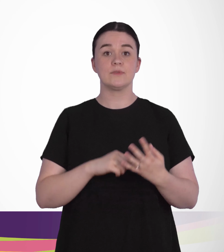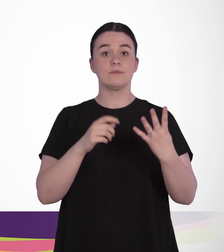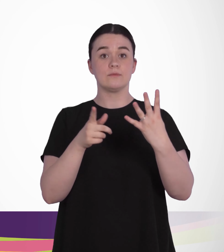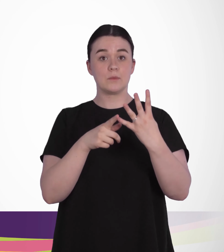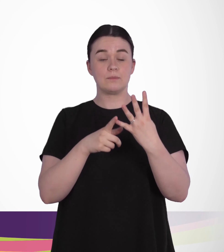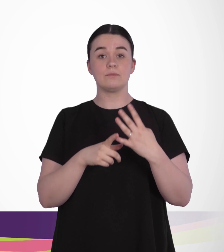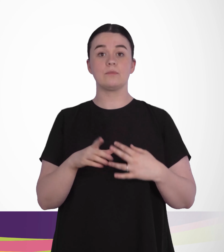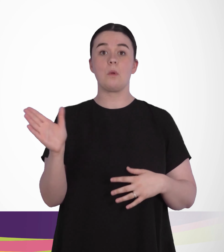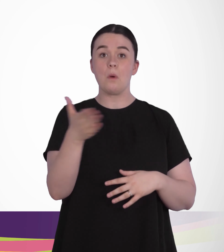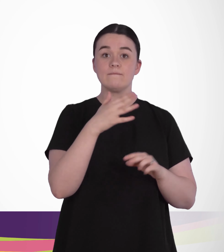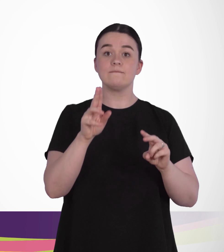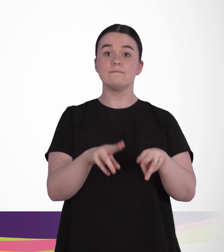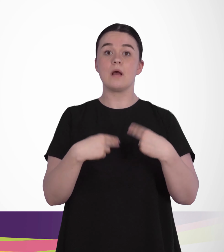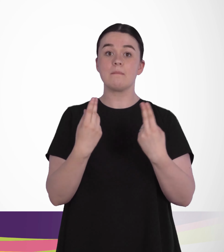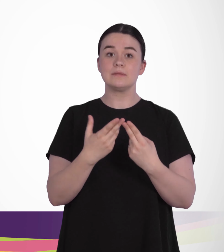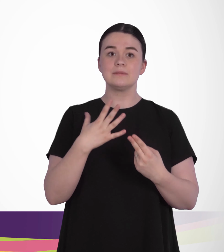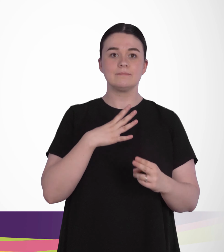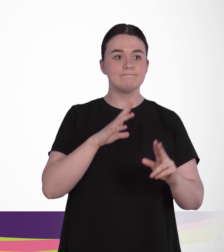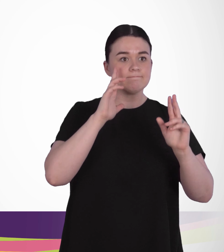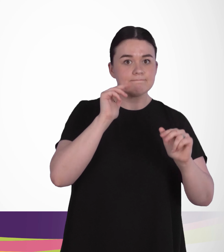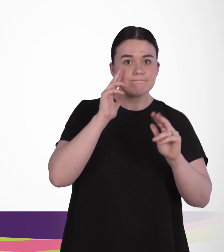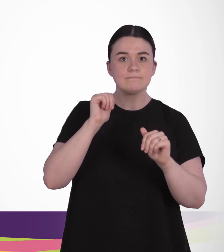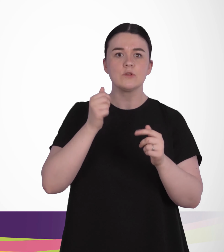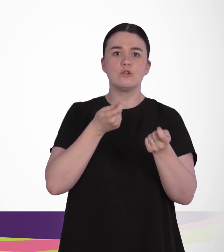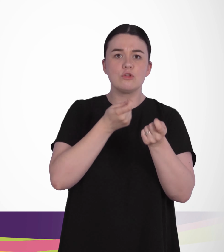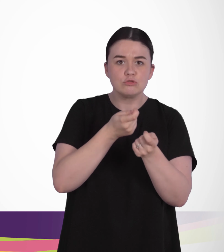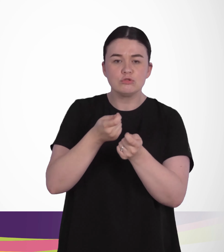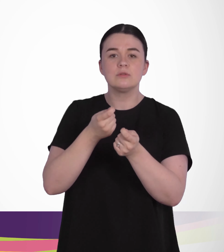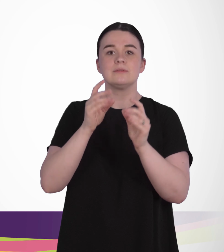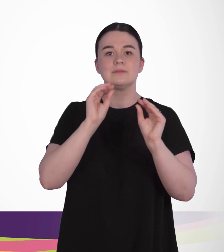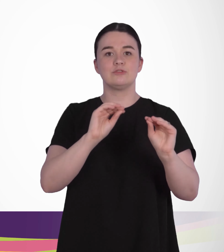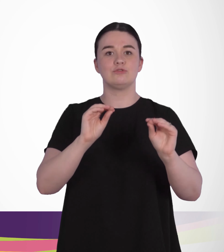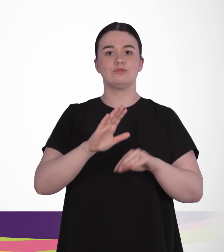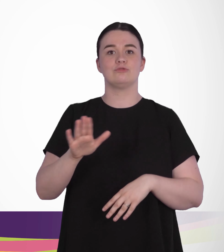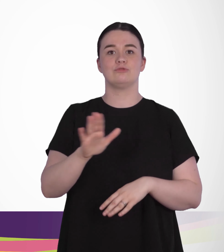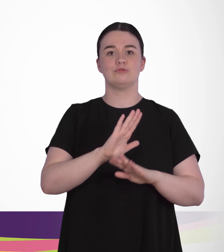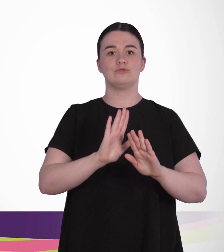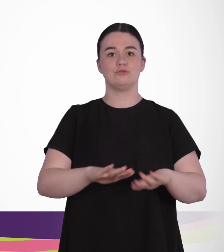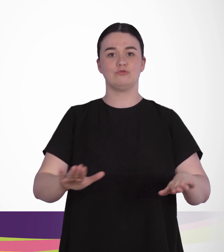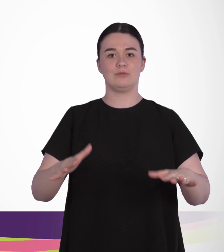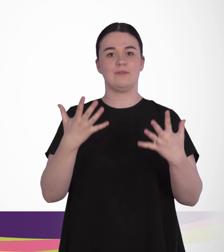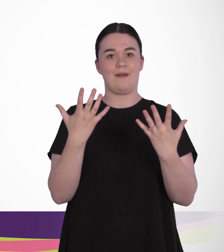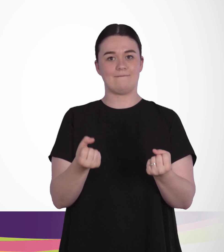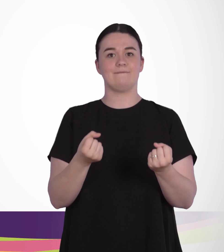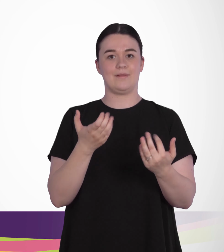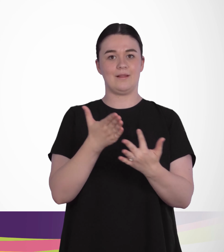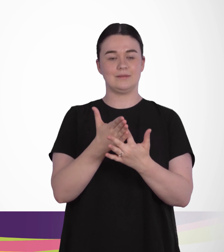• All families have what they need to care for, nurture, and teach their children.